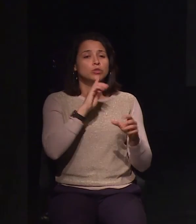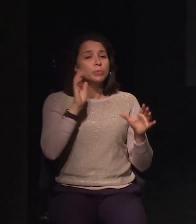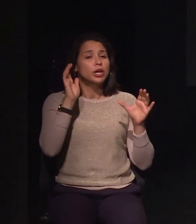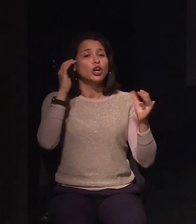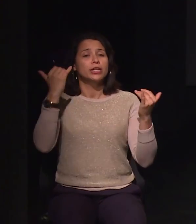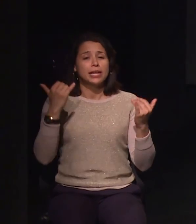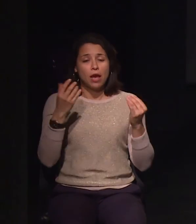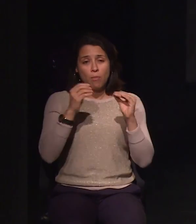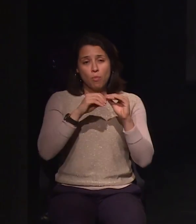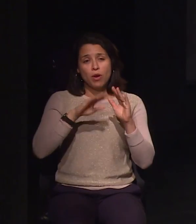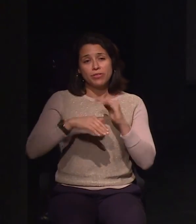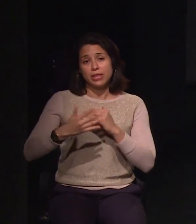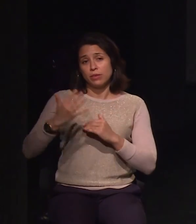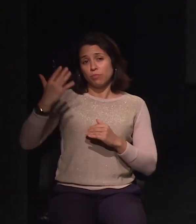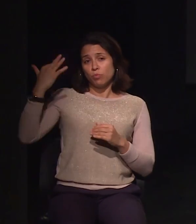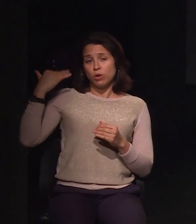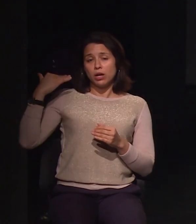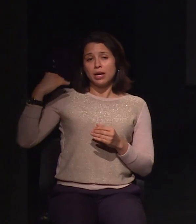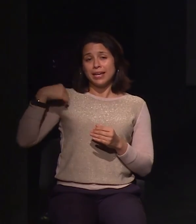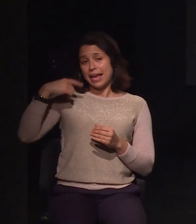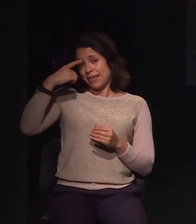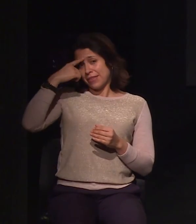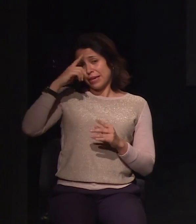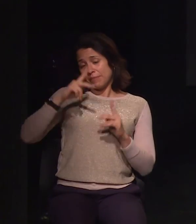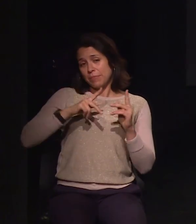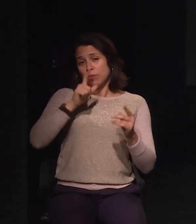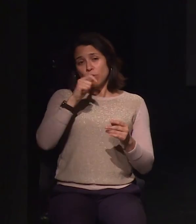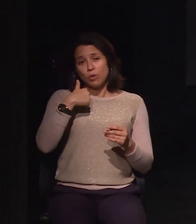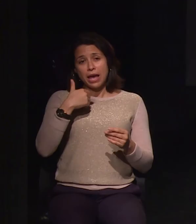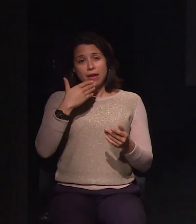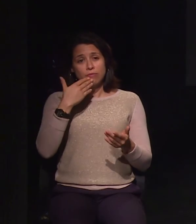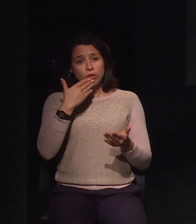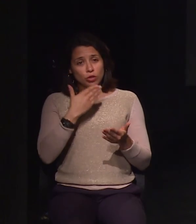be, and I think that people of goodwill will make it so.